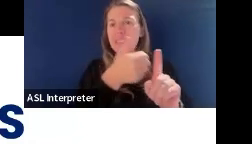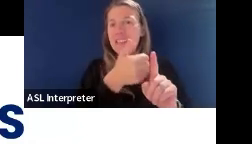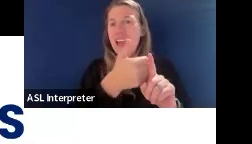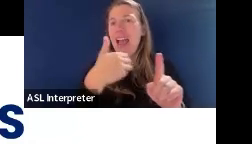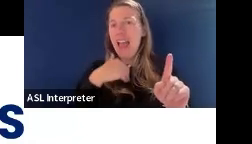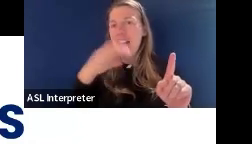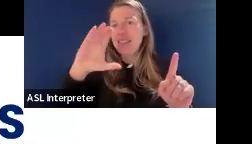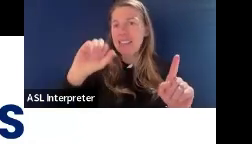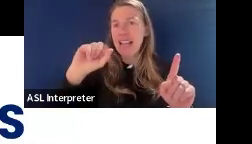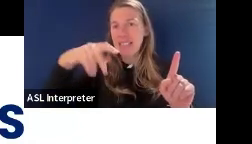CSP.